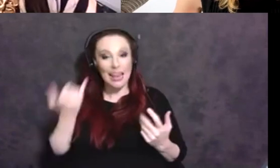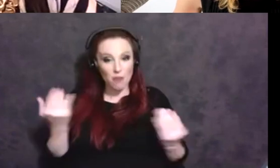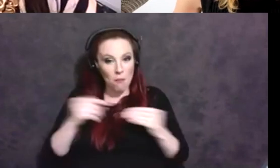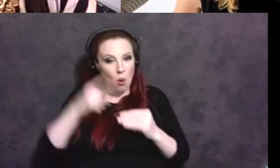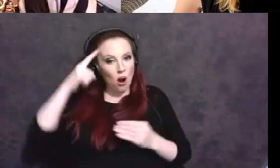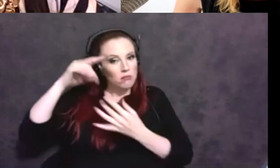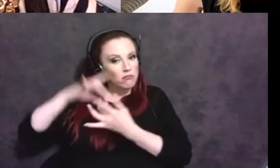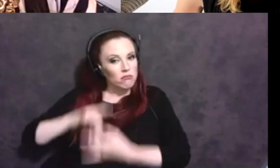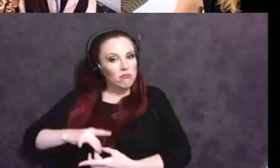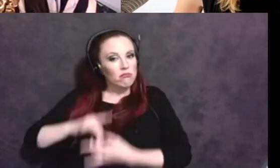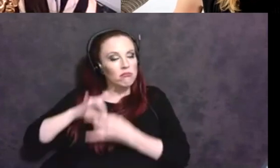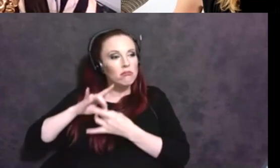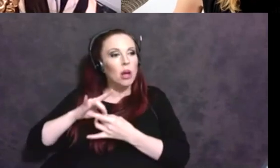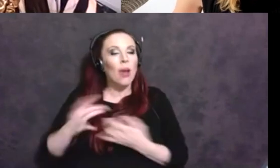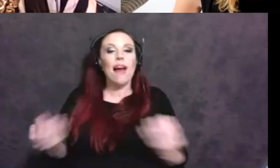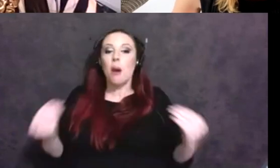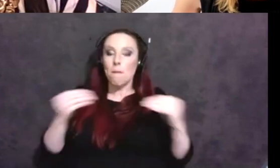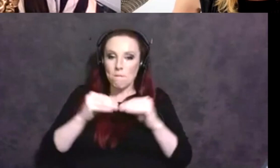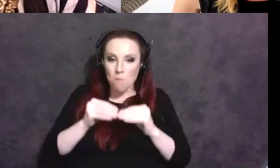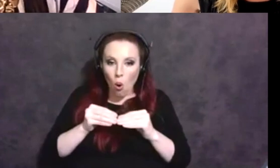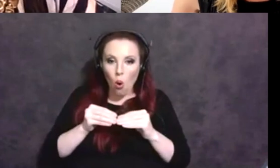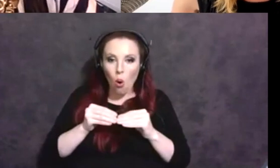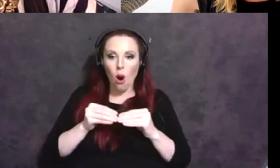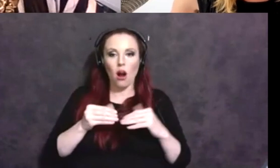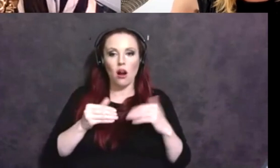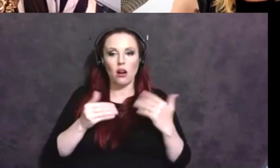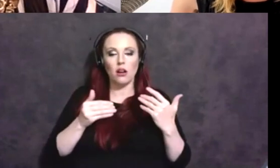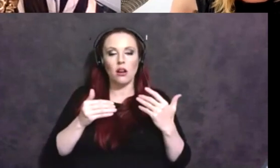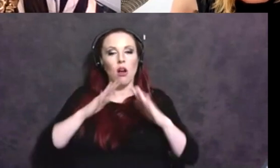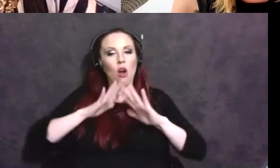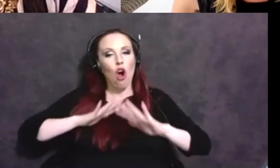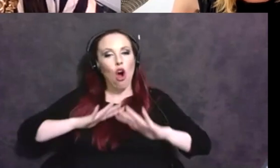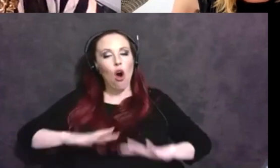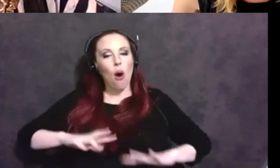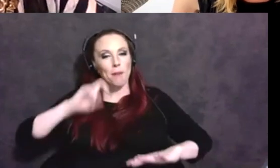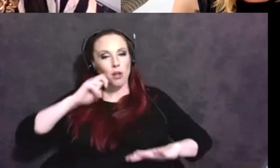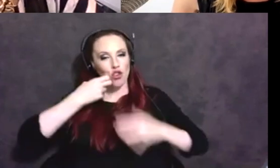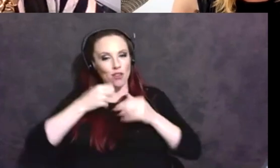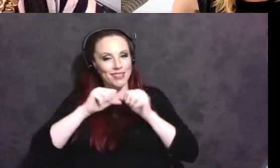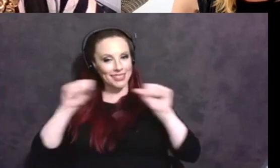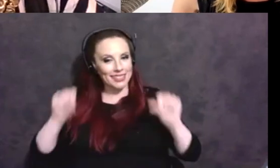from there. Let's talk again about the nervous system. When we are more embodied, first of